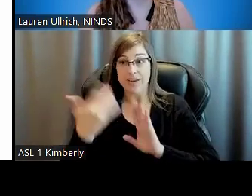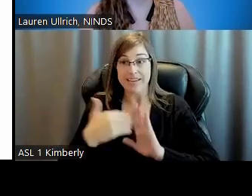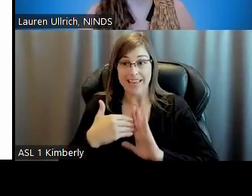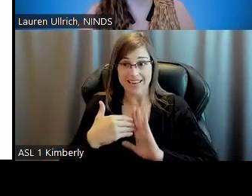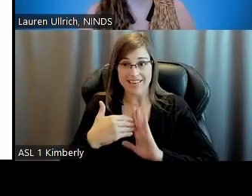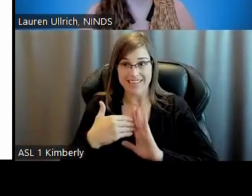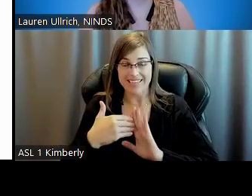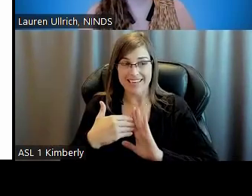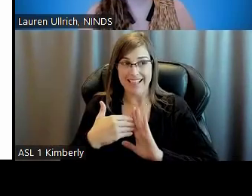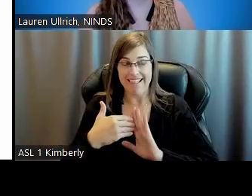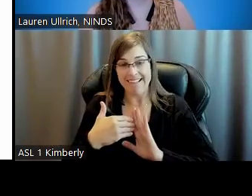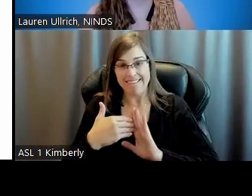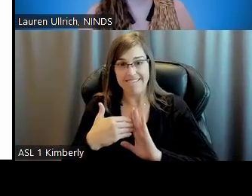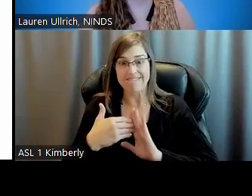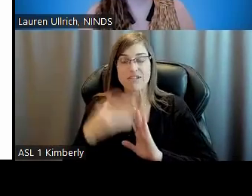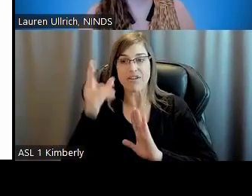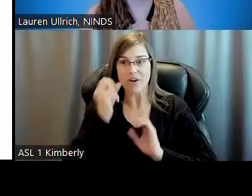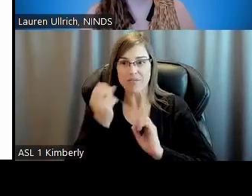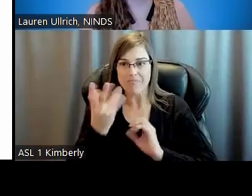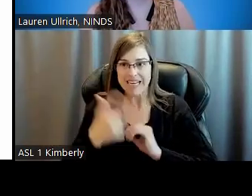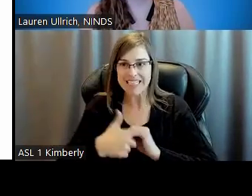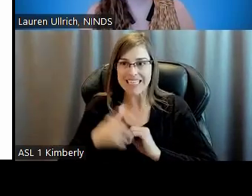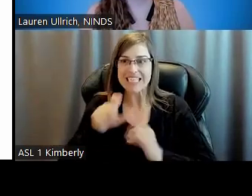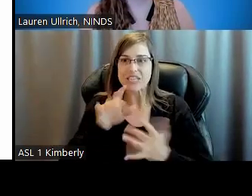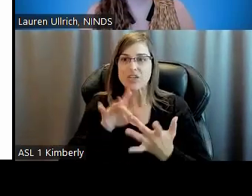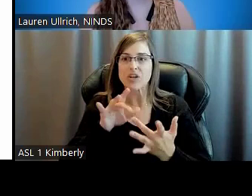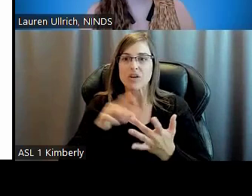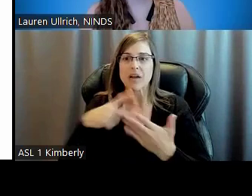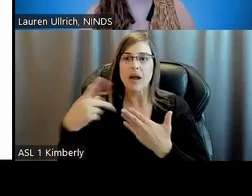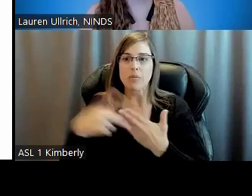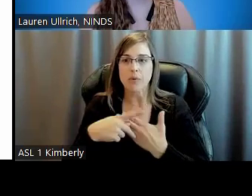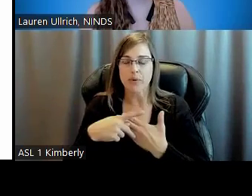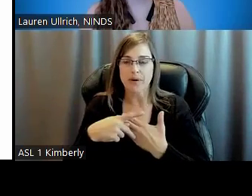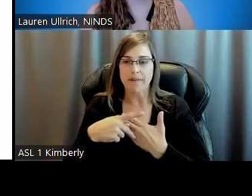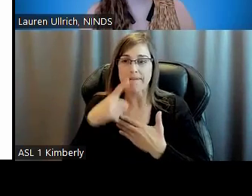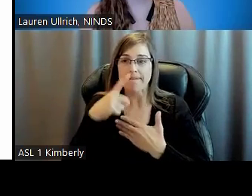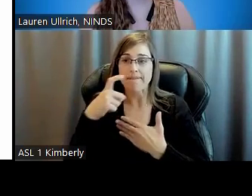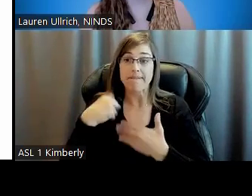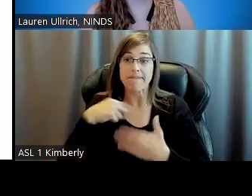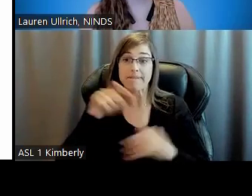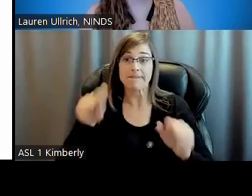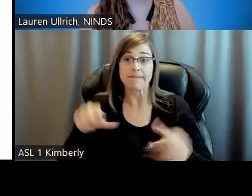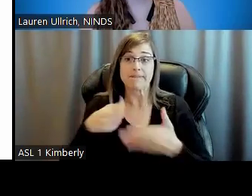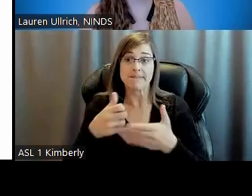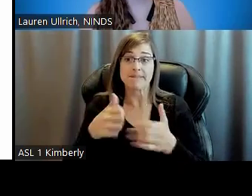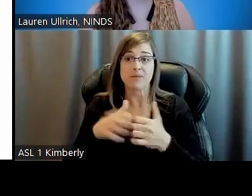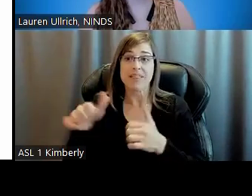like you've heard many times, you should reach out to program because we can help you with the other opportunities